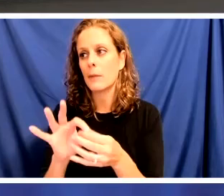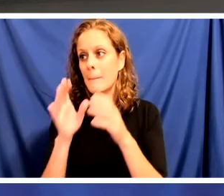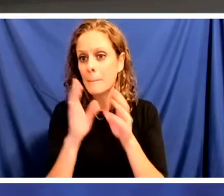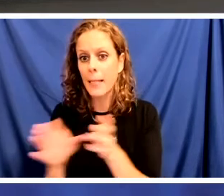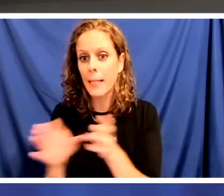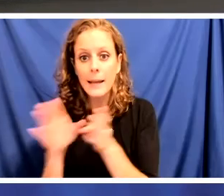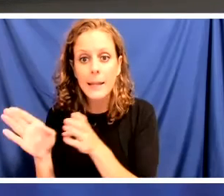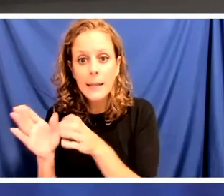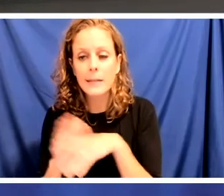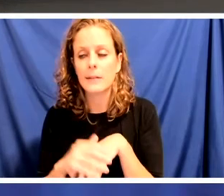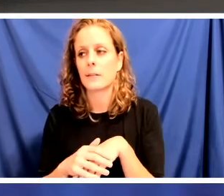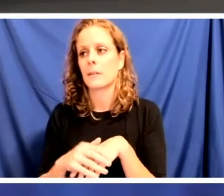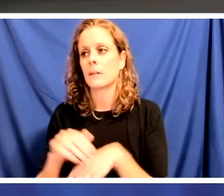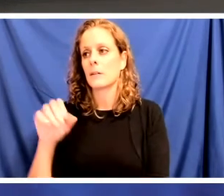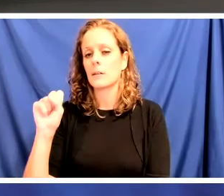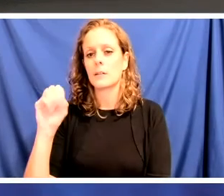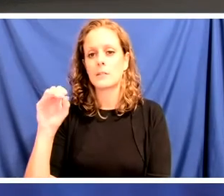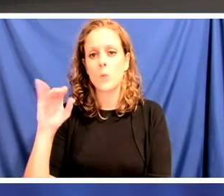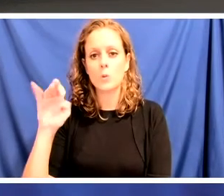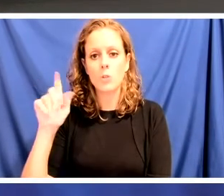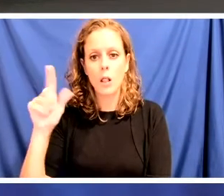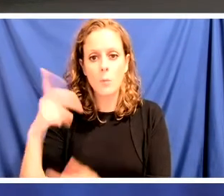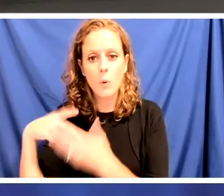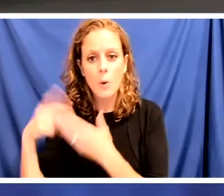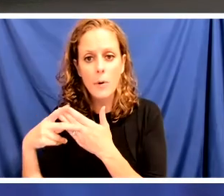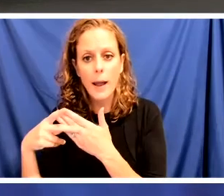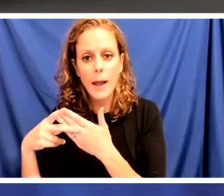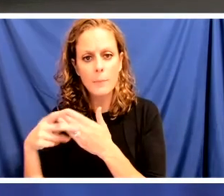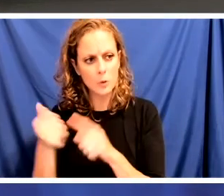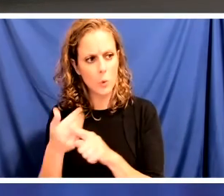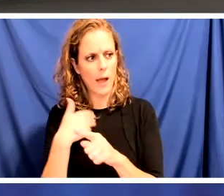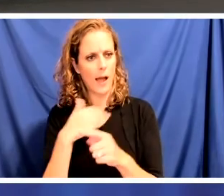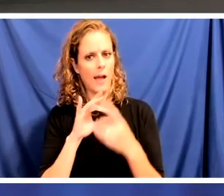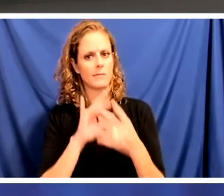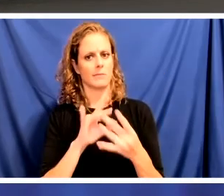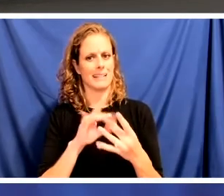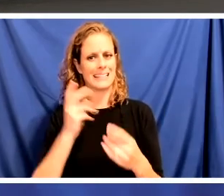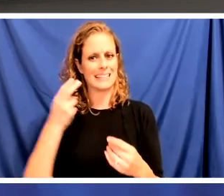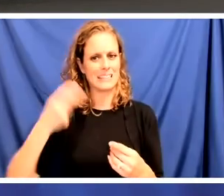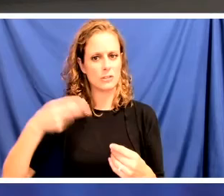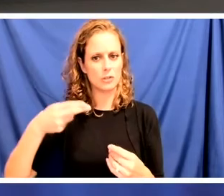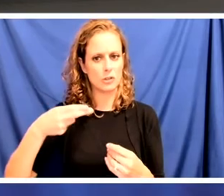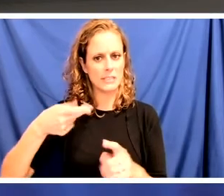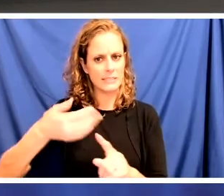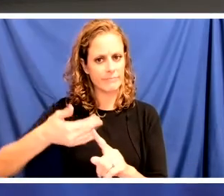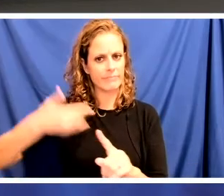SacGov: I mean you have a history with these districts, so you know it makes sense to one obviously make sure that we hear from them, but also.